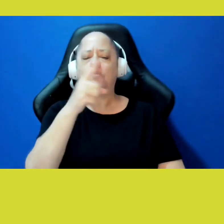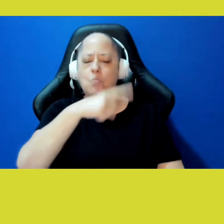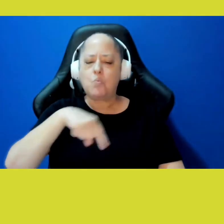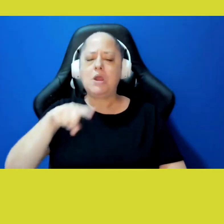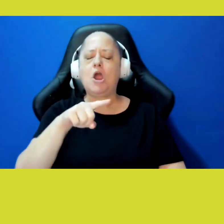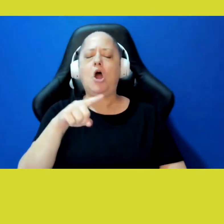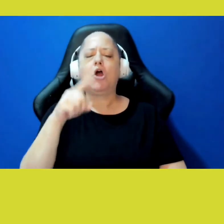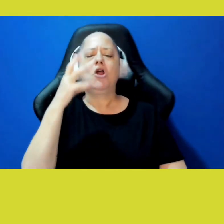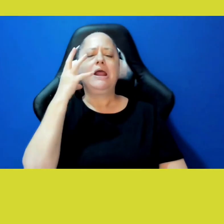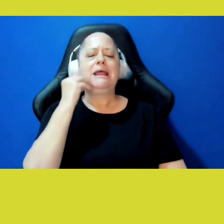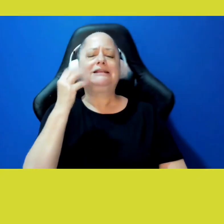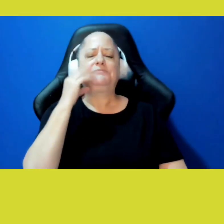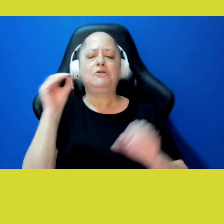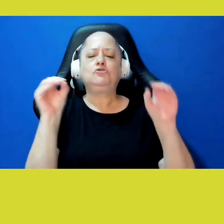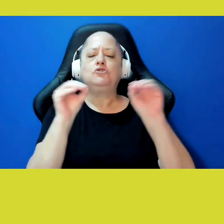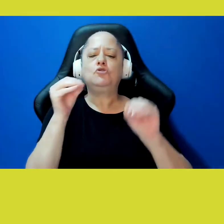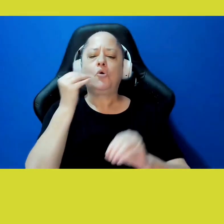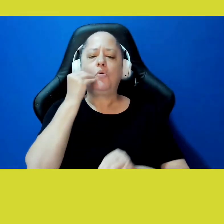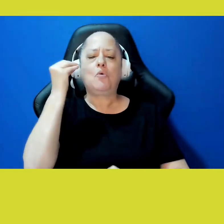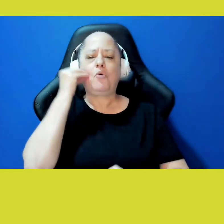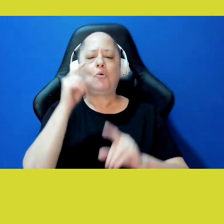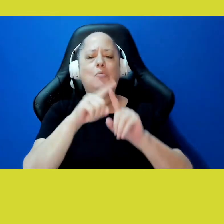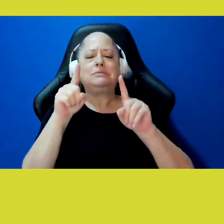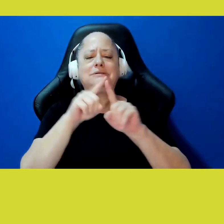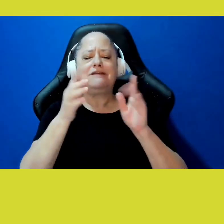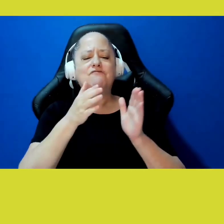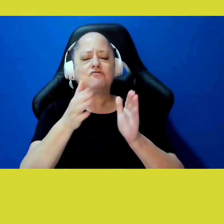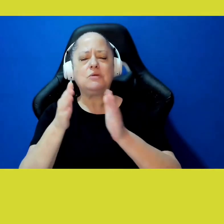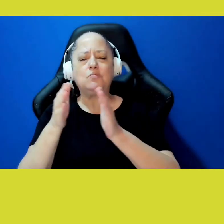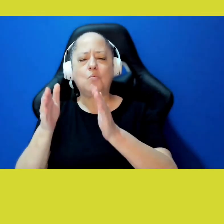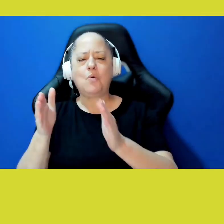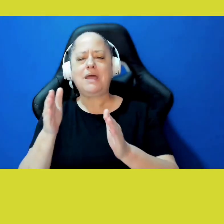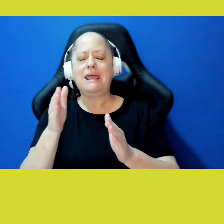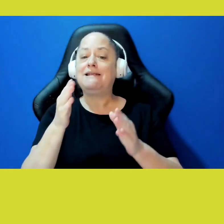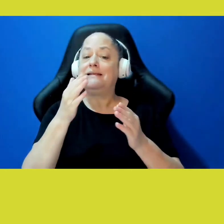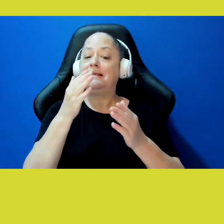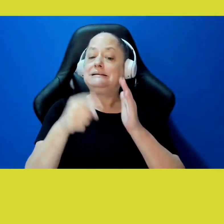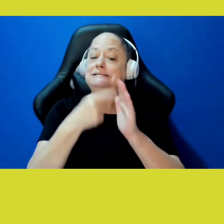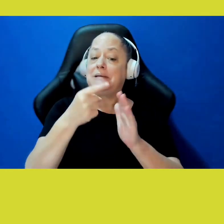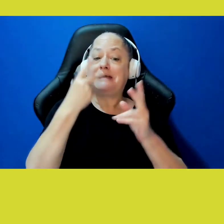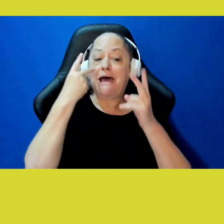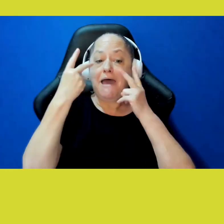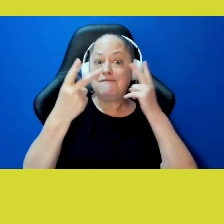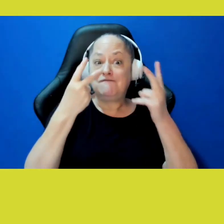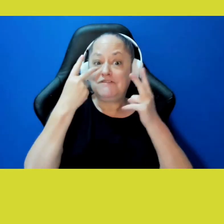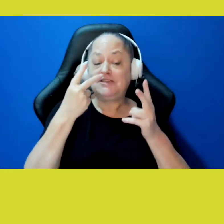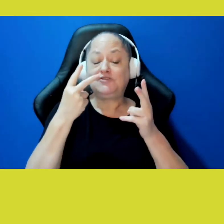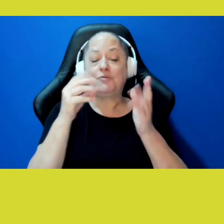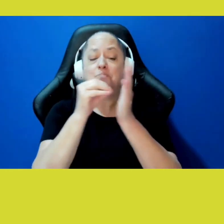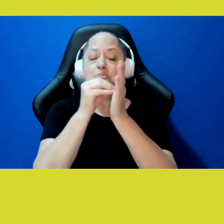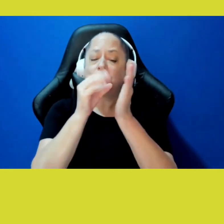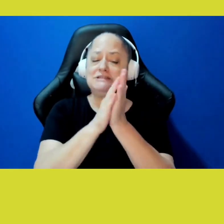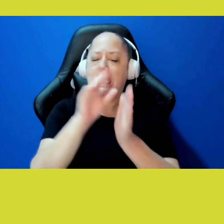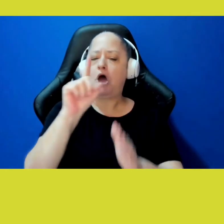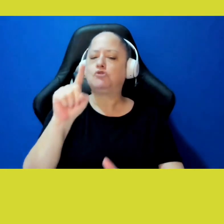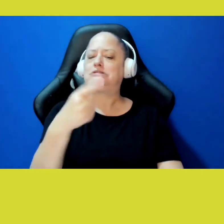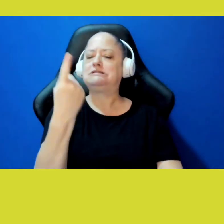different ways that are sometimes very visible and we can put a dollar sign on them and other days just the quality